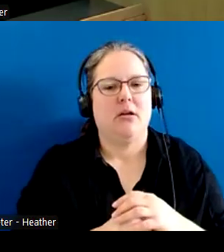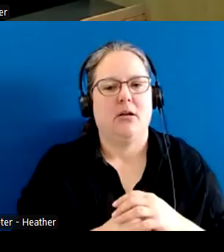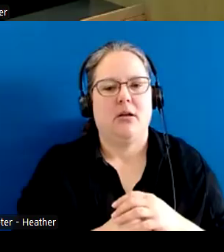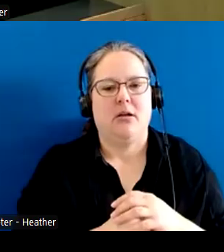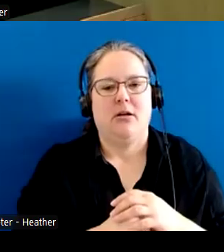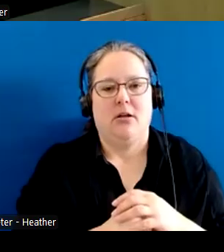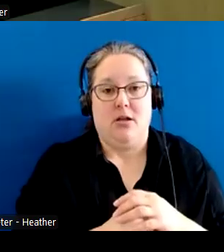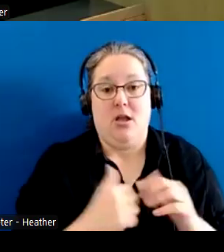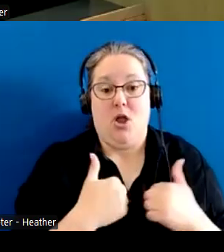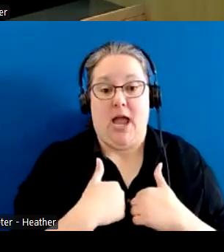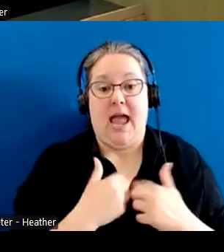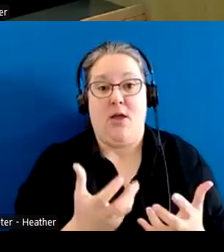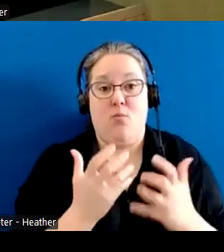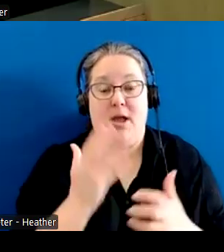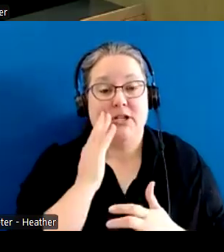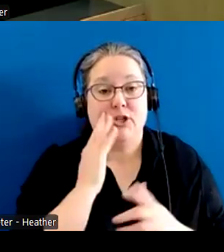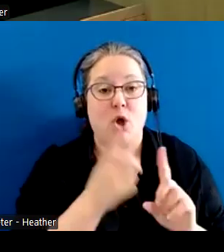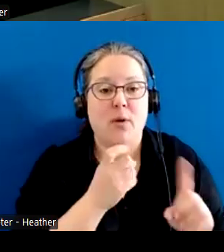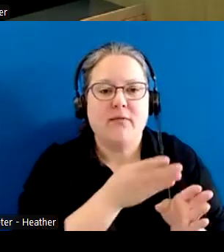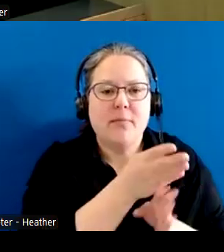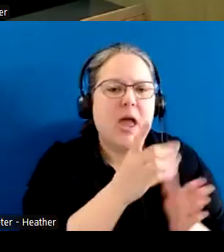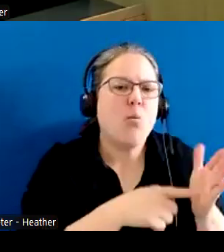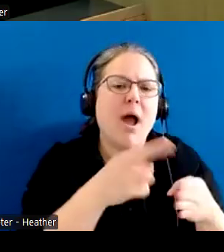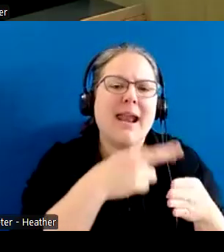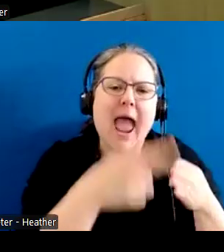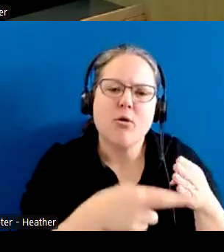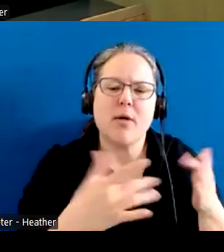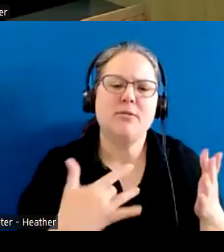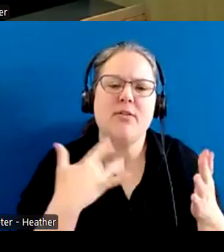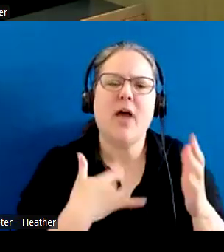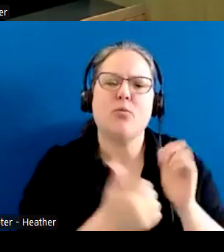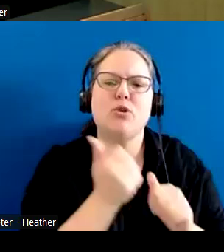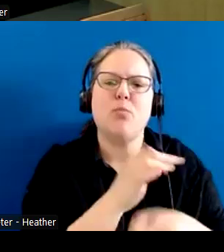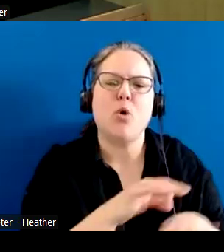and uh, I also wanted to know from the field what outcomes they felt were most important for us to